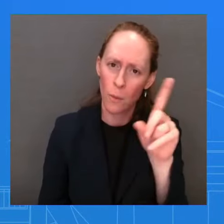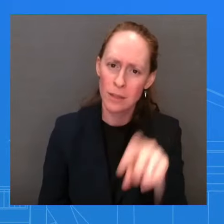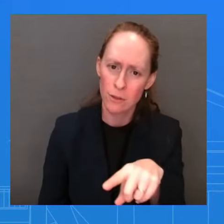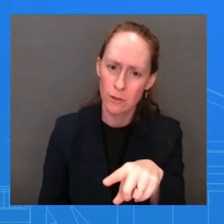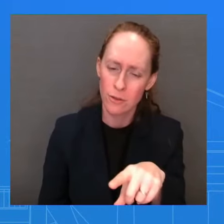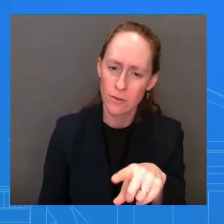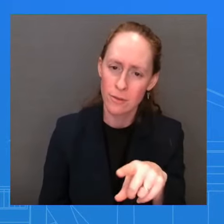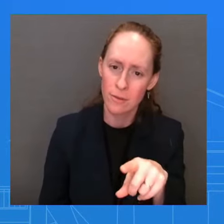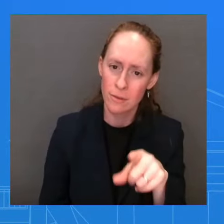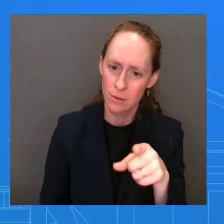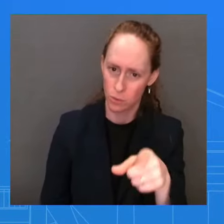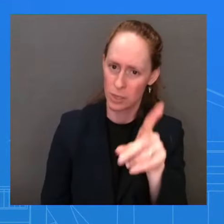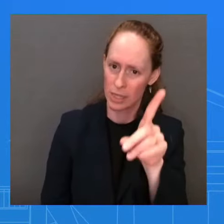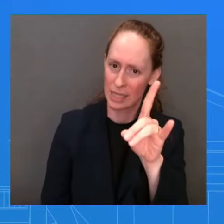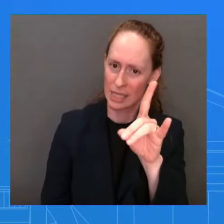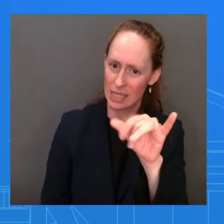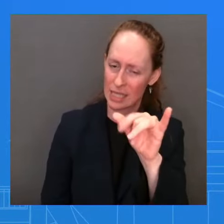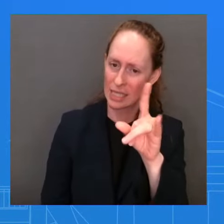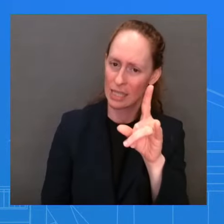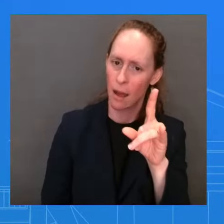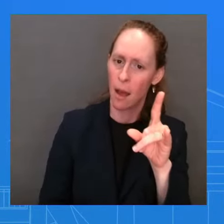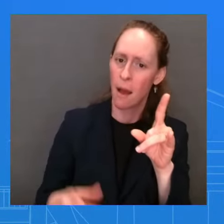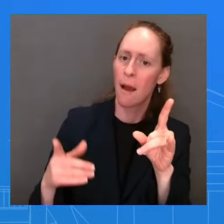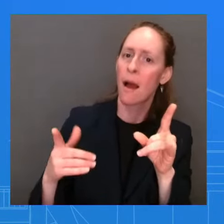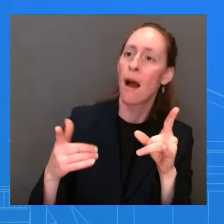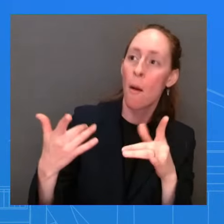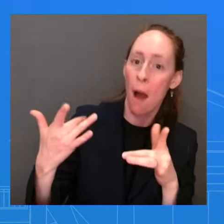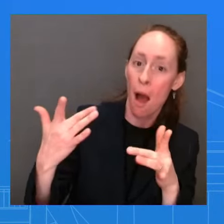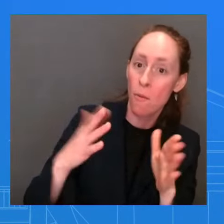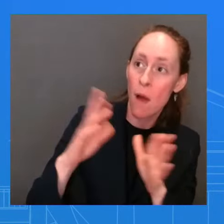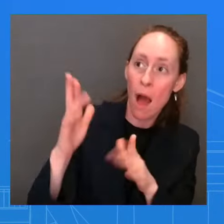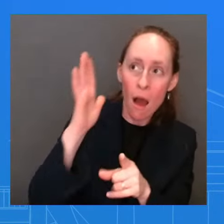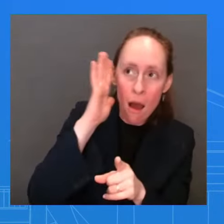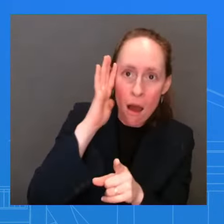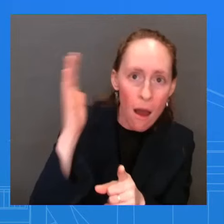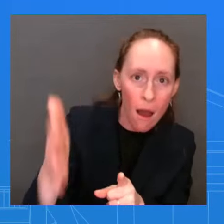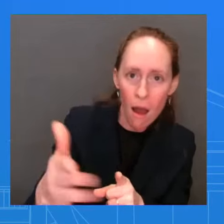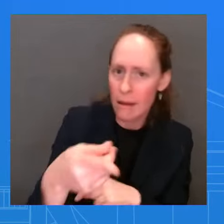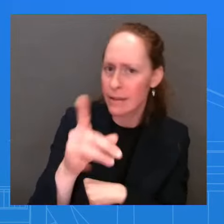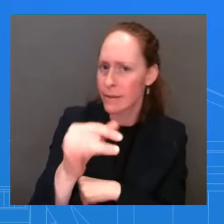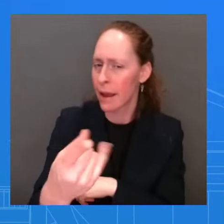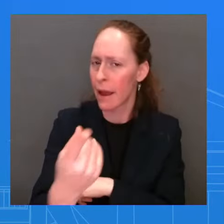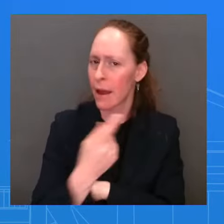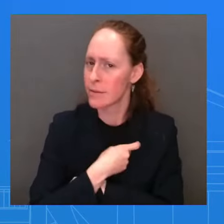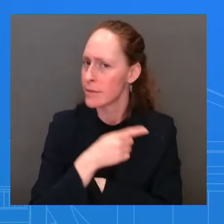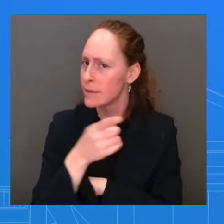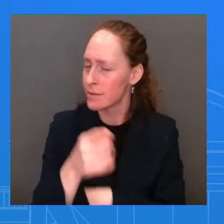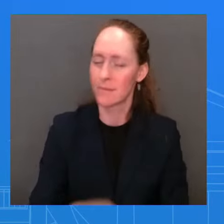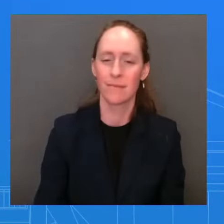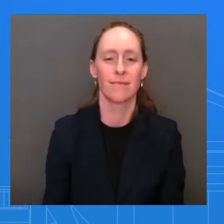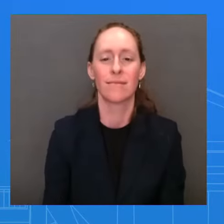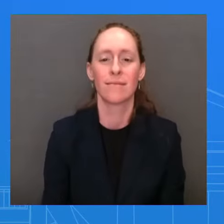Look, the President always is very clear: When he talks about the economy, he always says -- one of the things that he says very frequently is that